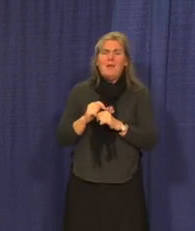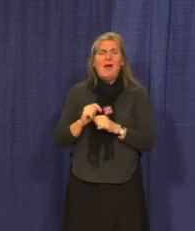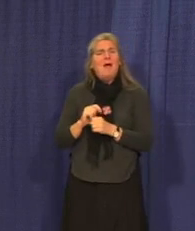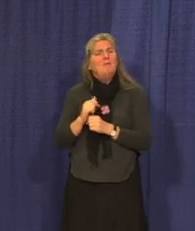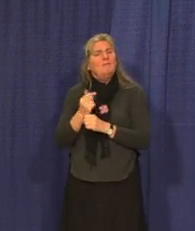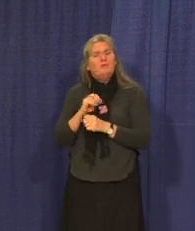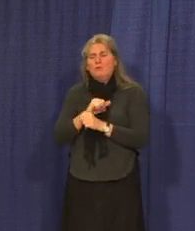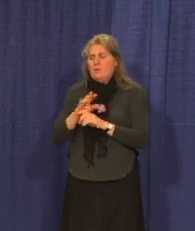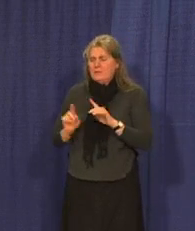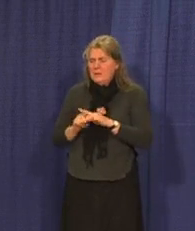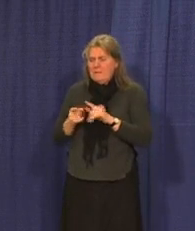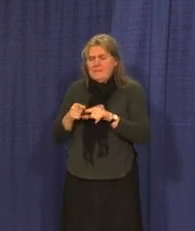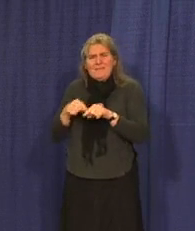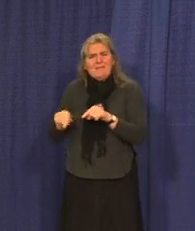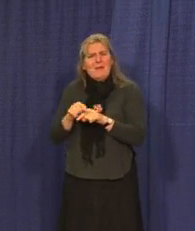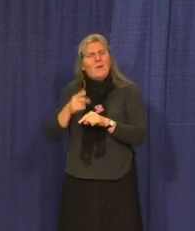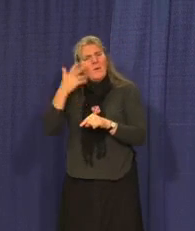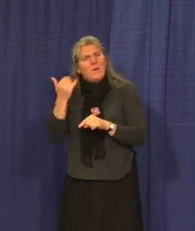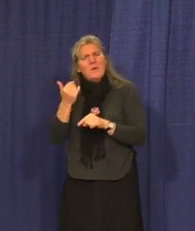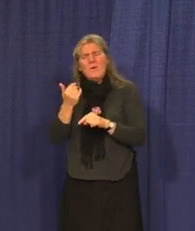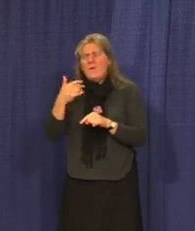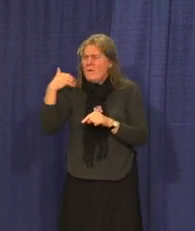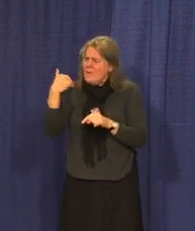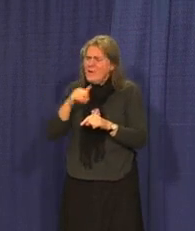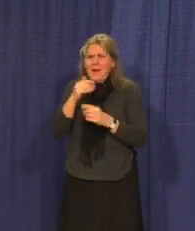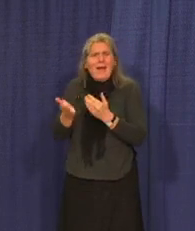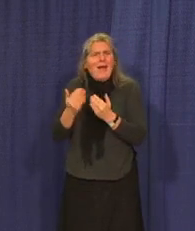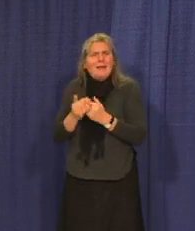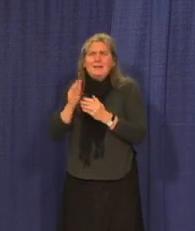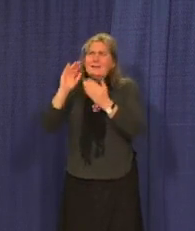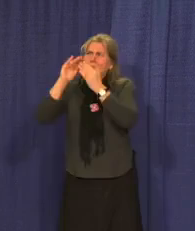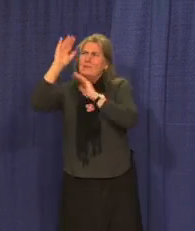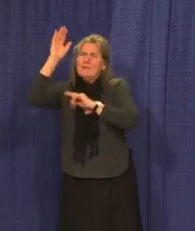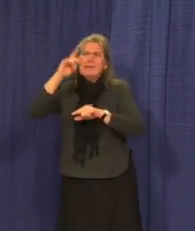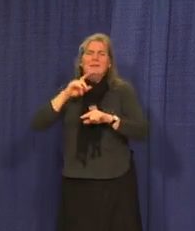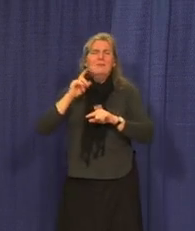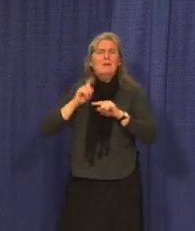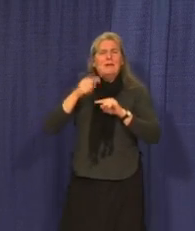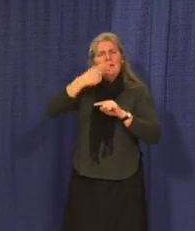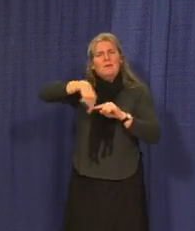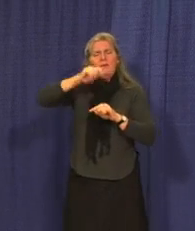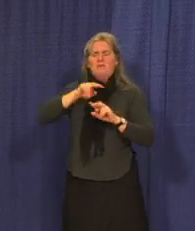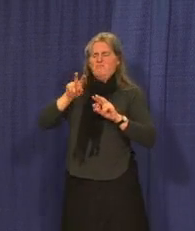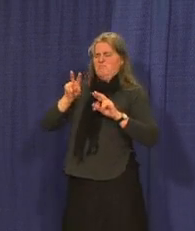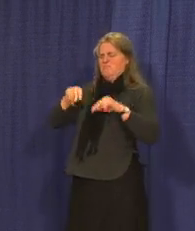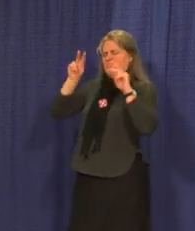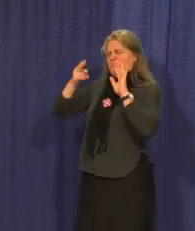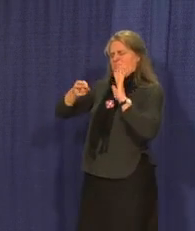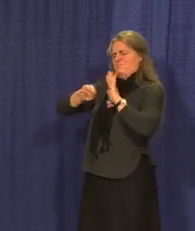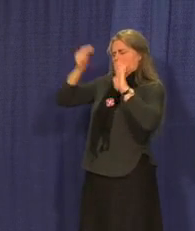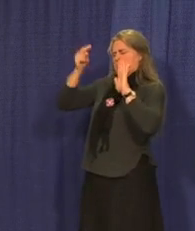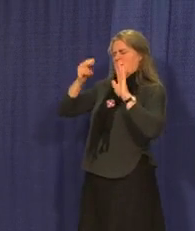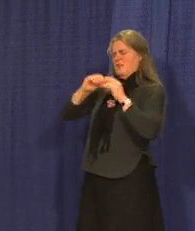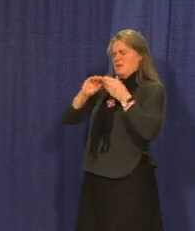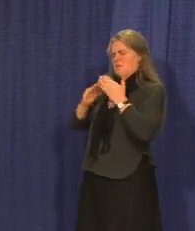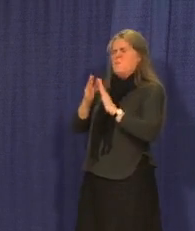Watson Lake following the cluster of cases in that community just a few weeks ago. But we cannot stigmatize